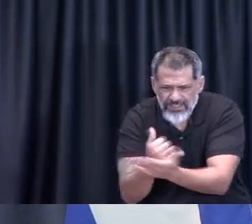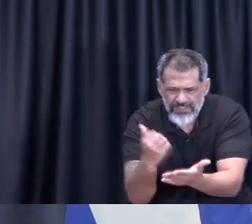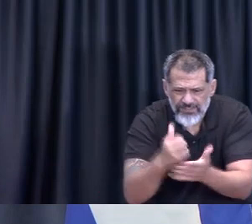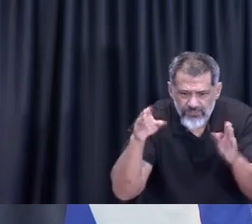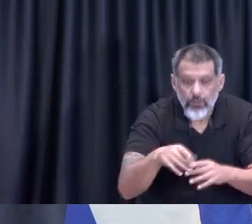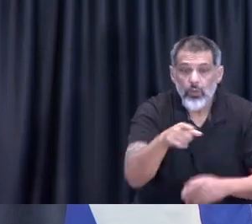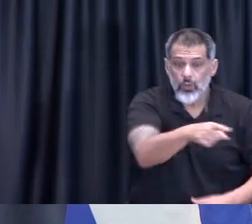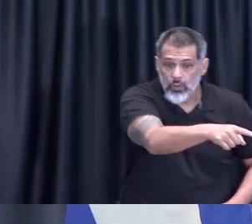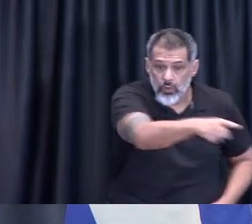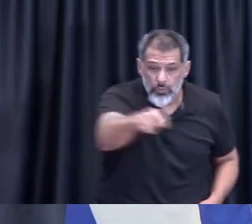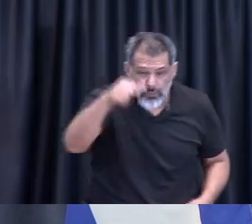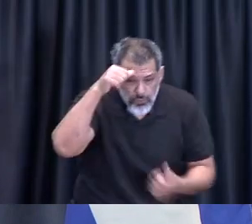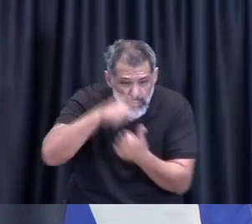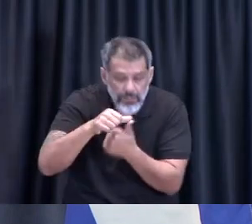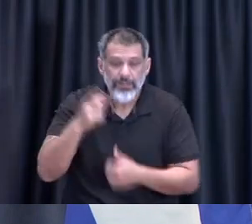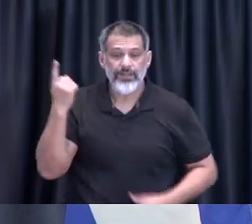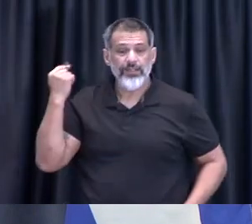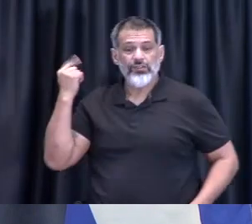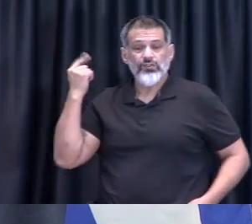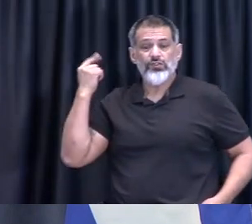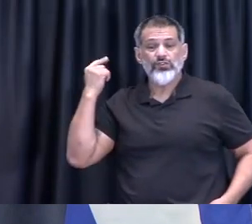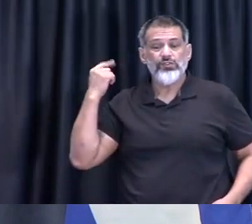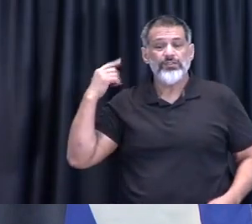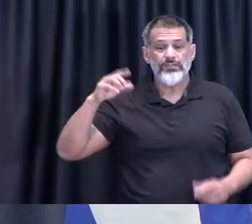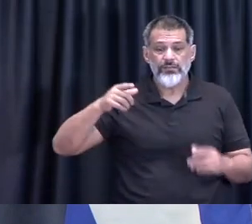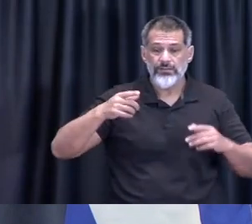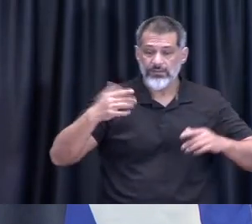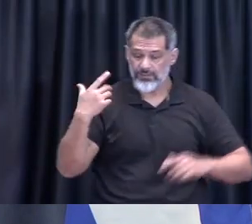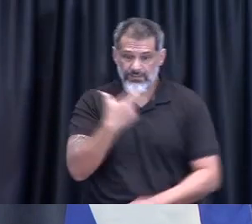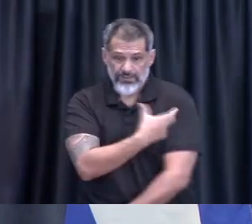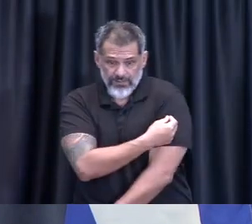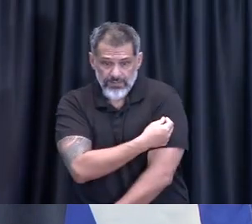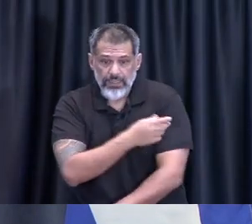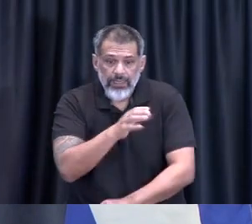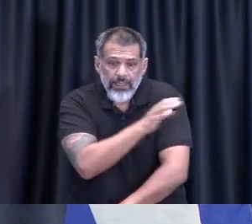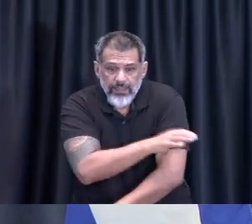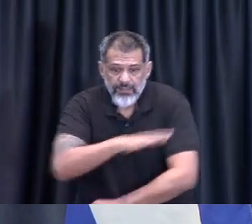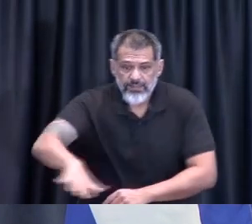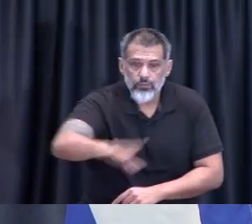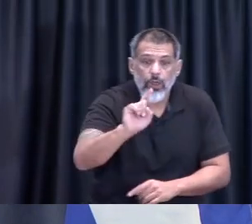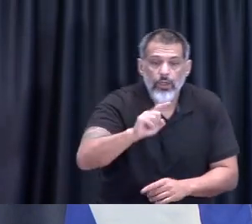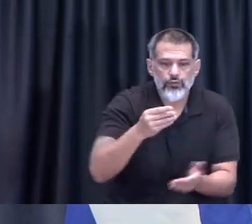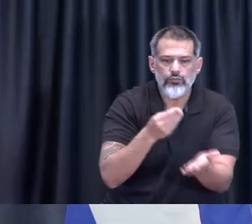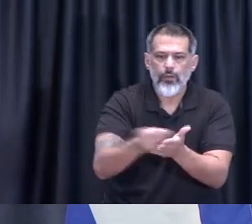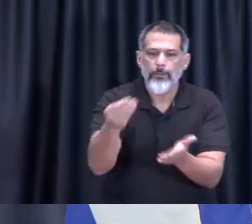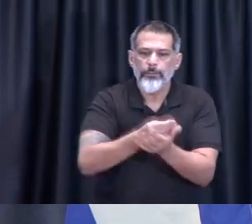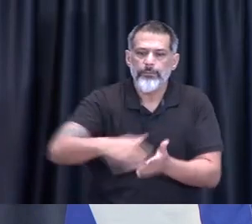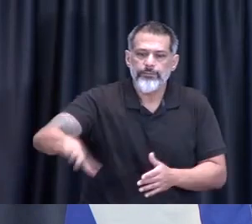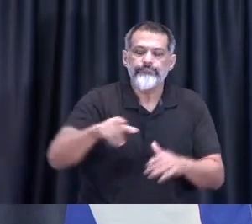earlier last year, we brought vaccine clinics to malls, to subway stations, places of